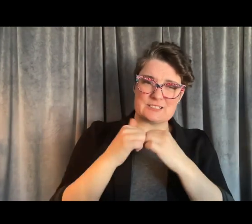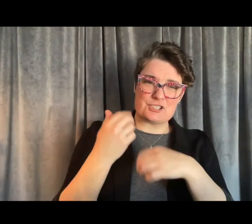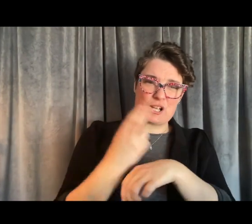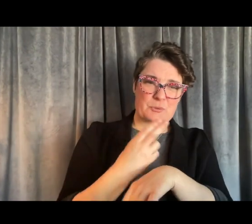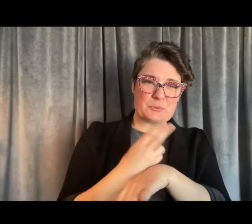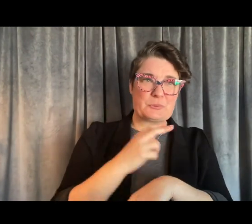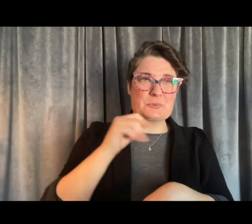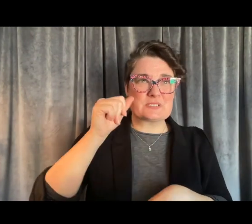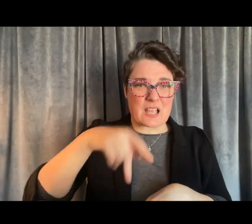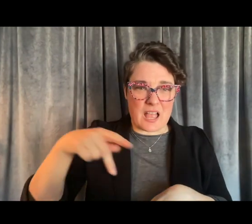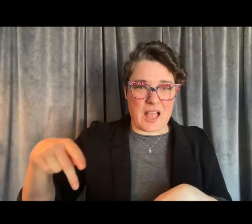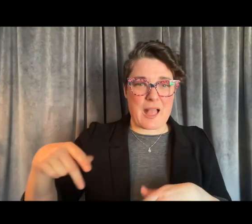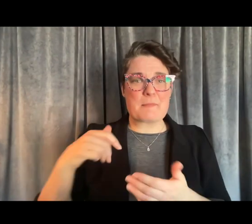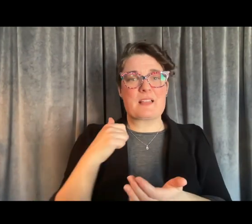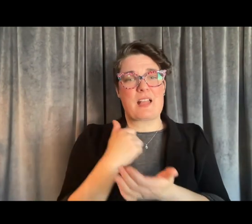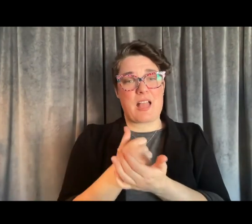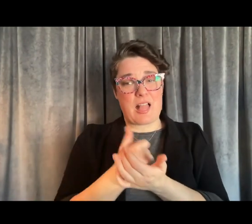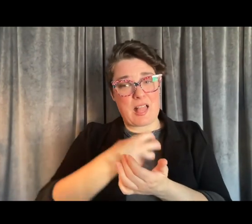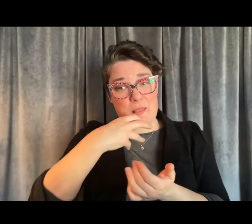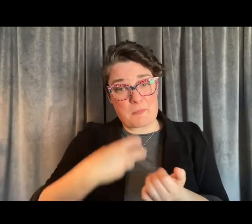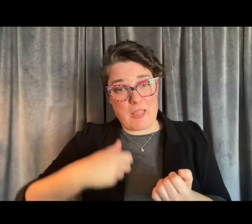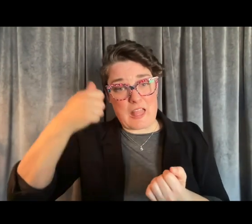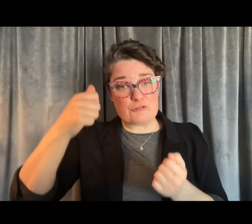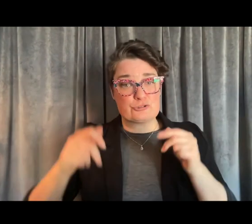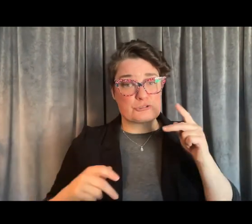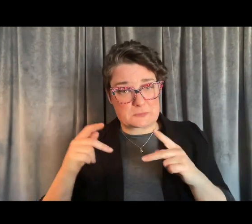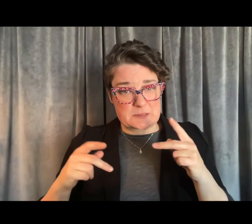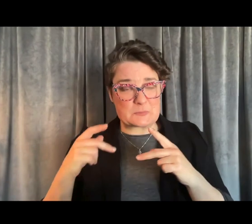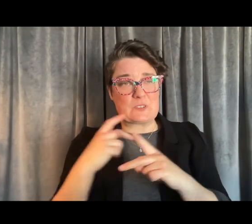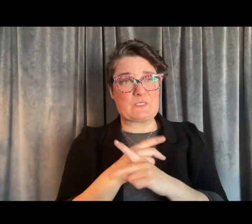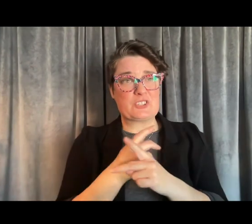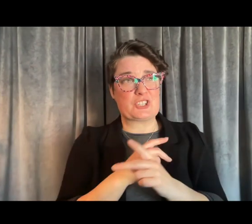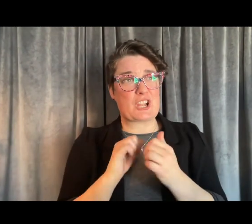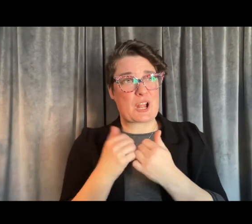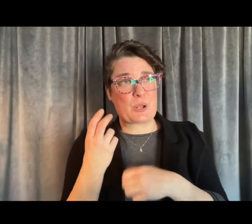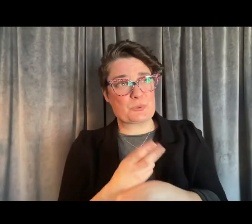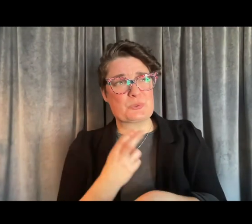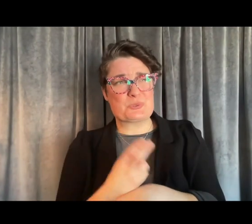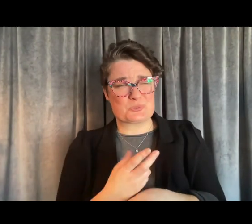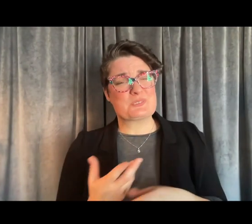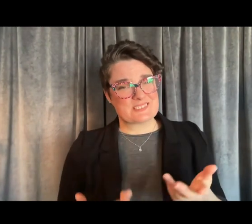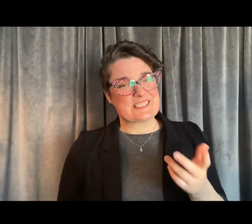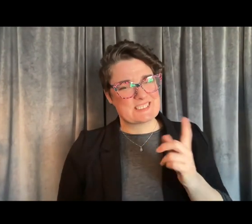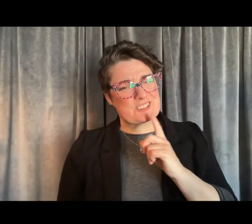teaching how to use this app and helping elder people figure out how to use it.